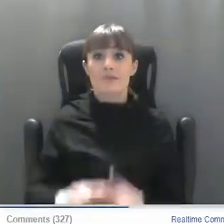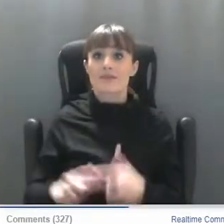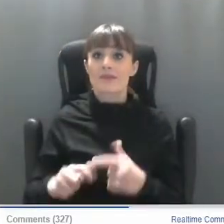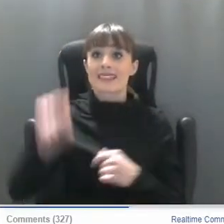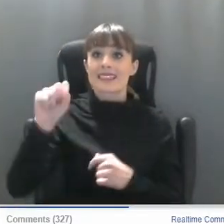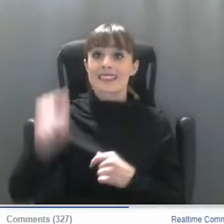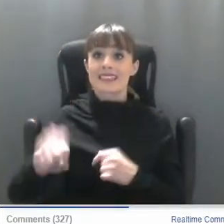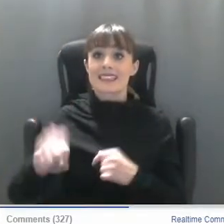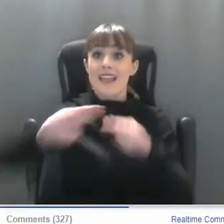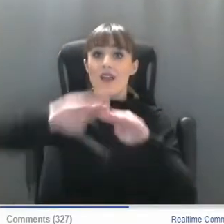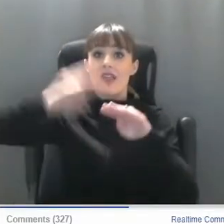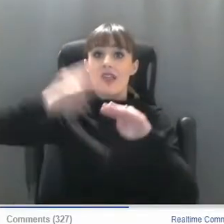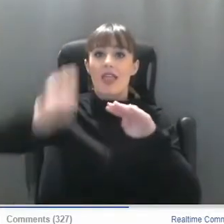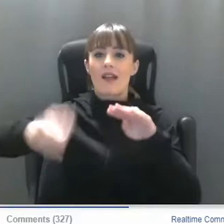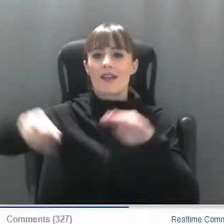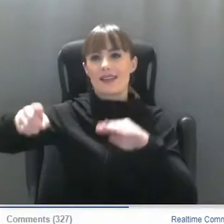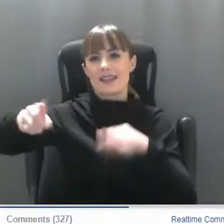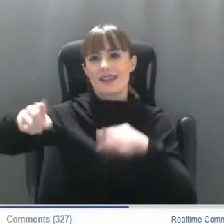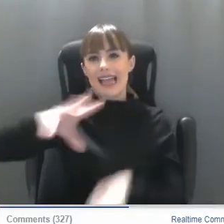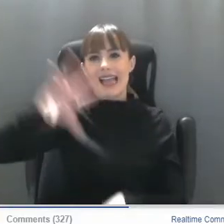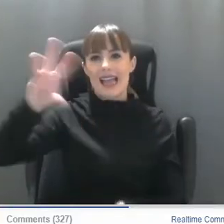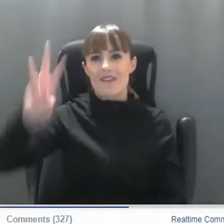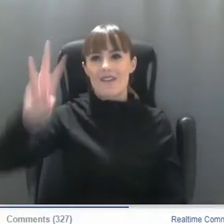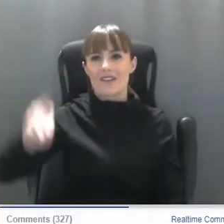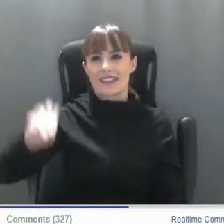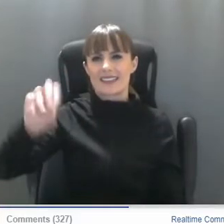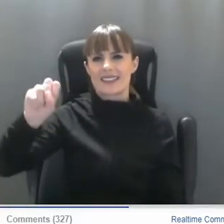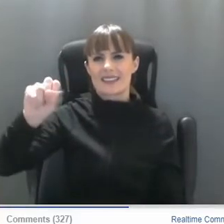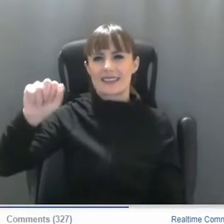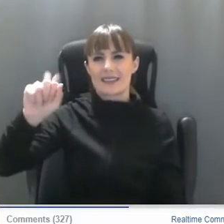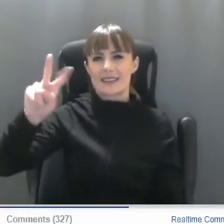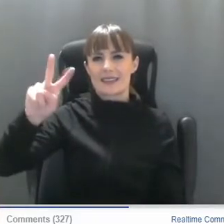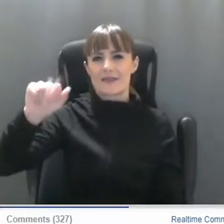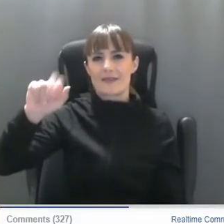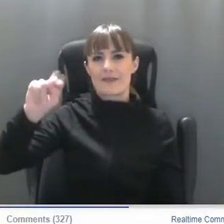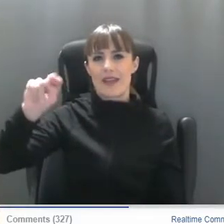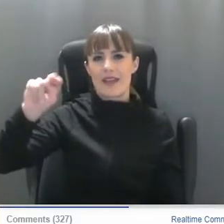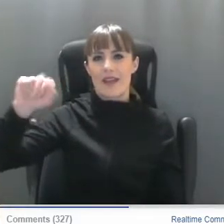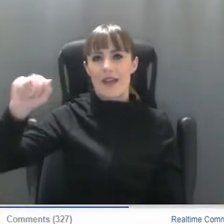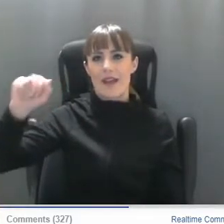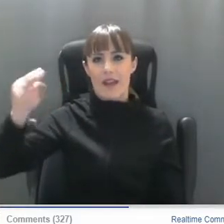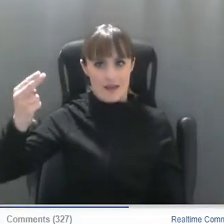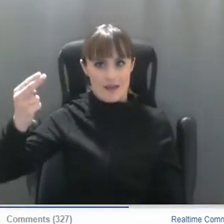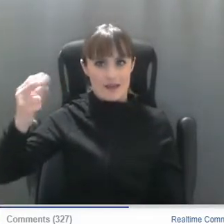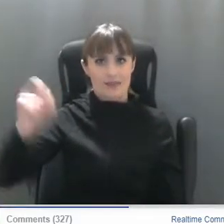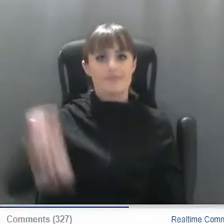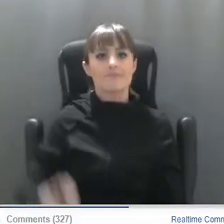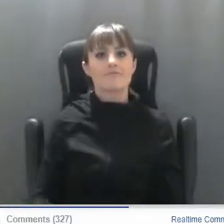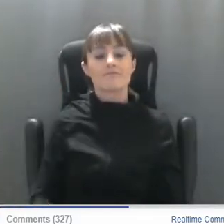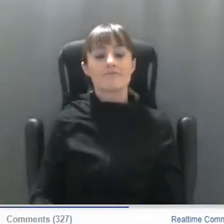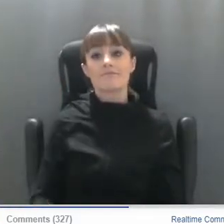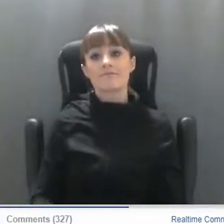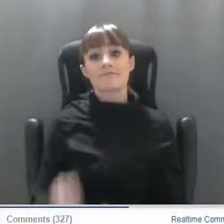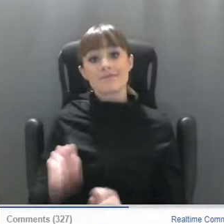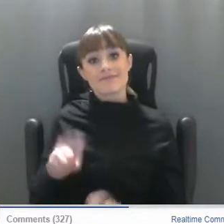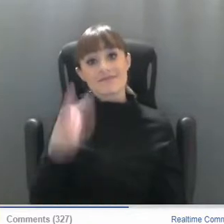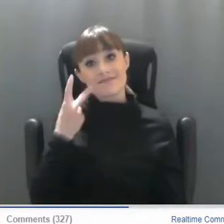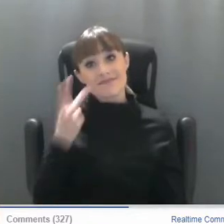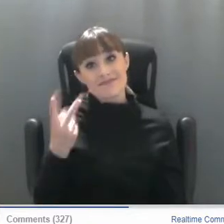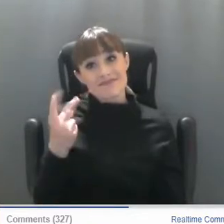The bottom of African Savannah. You could see the arrows right there. Meerkats across the way.